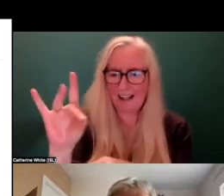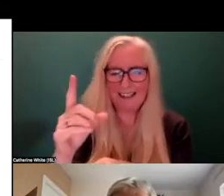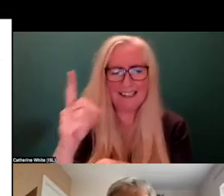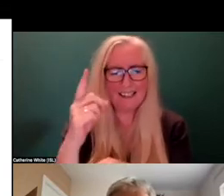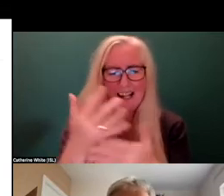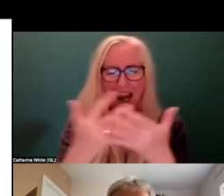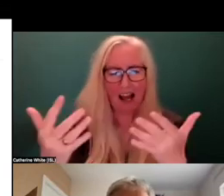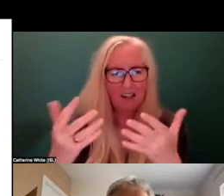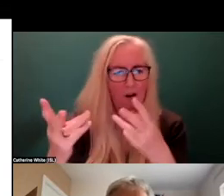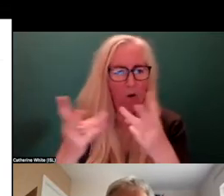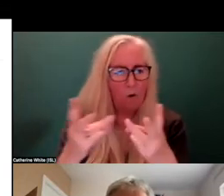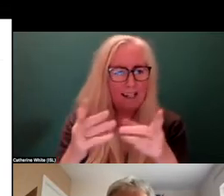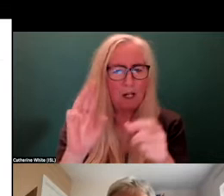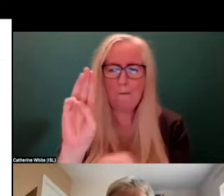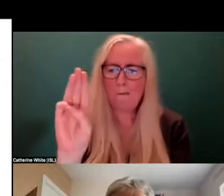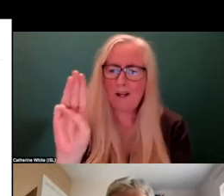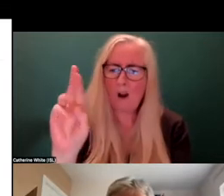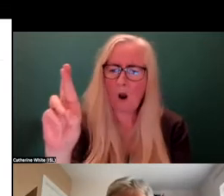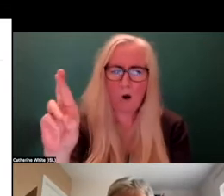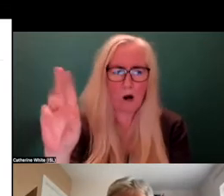that has been doing a lot of work in the area, is PRP.